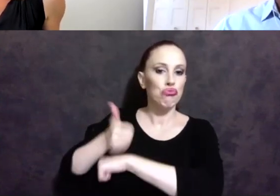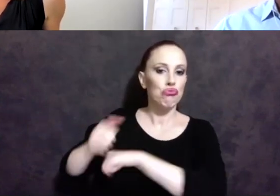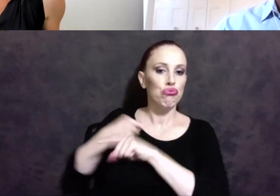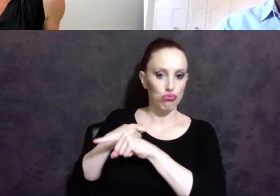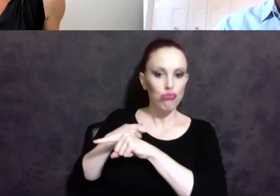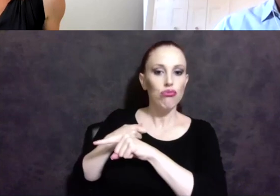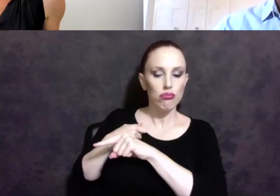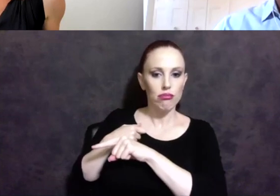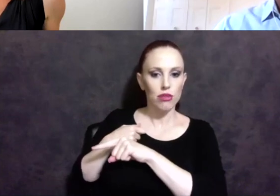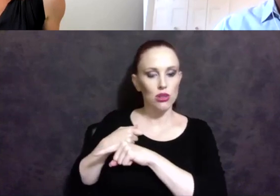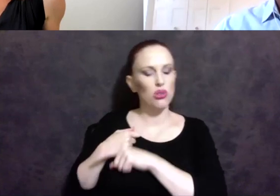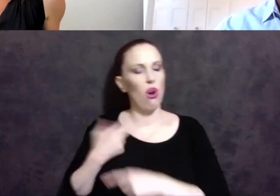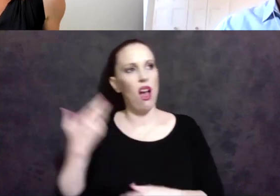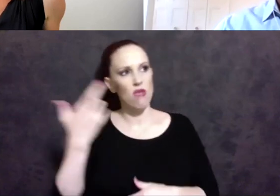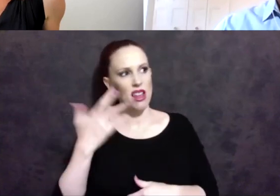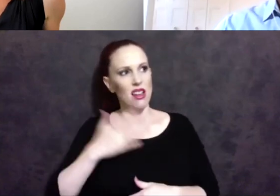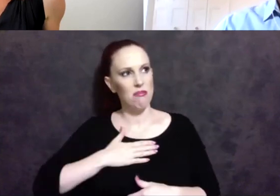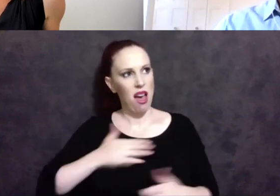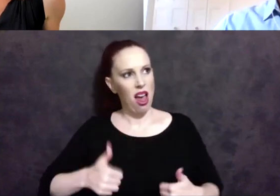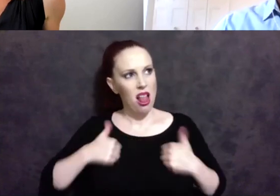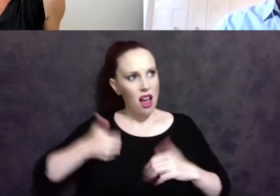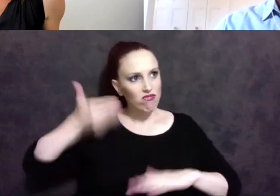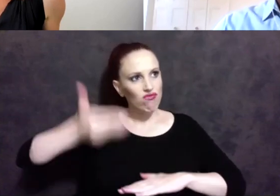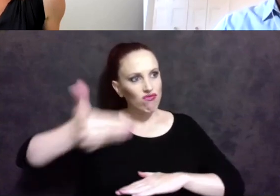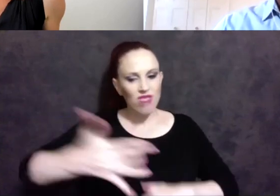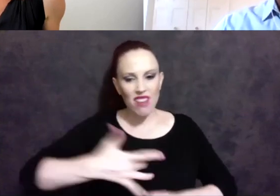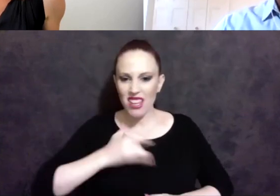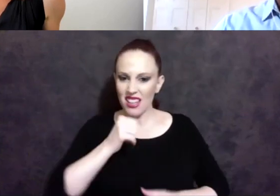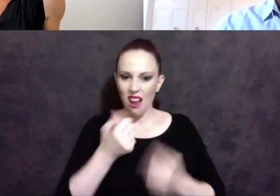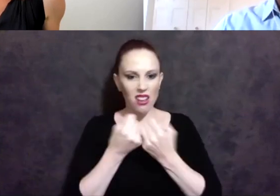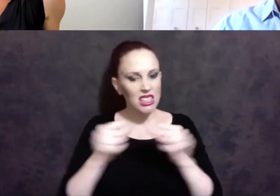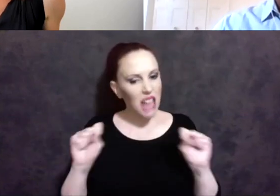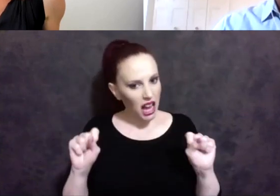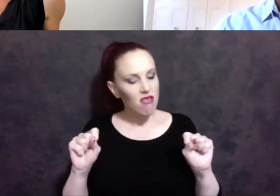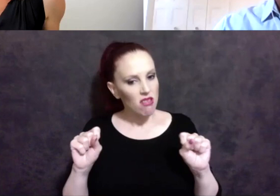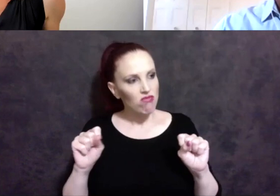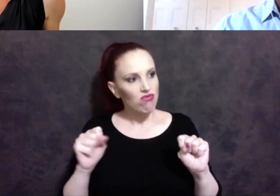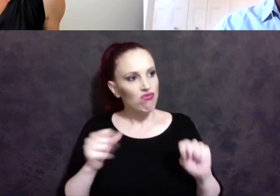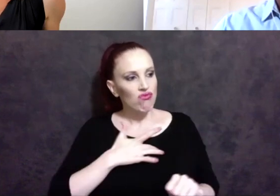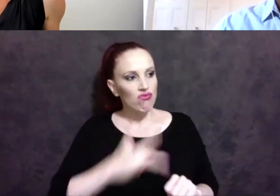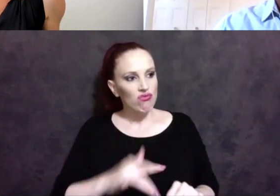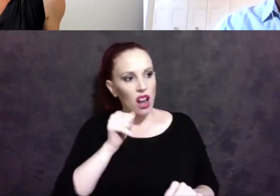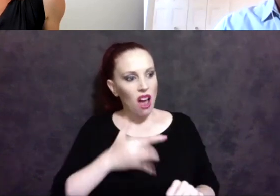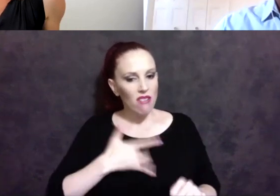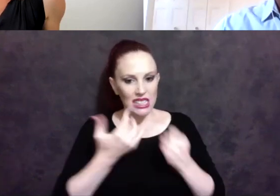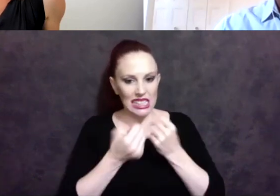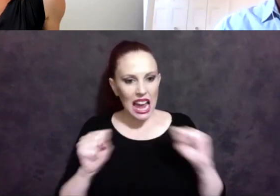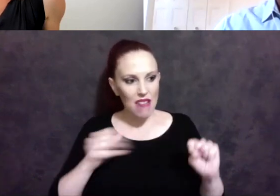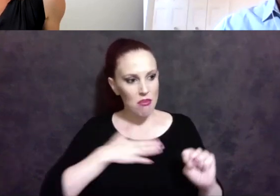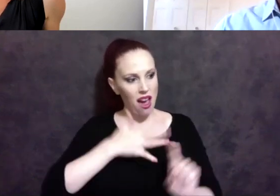of not feeling safe and the tendency when you don't feel safe in your environment, it